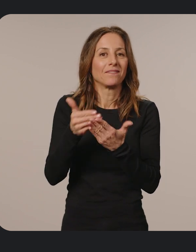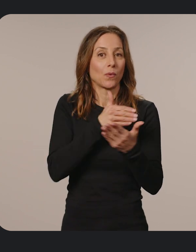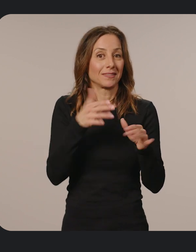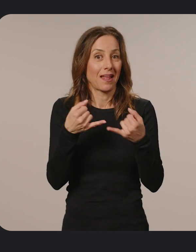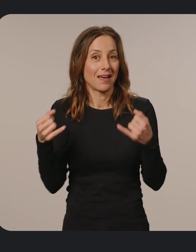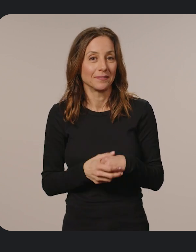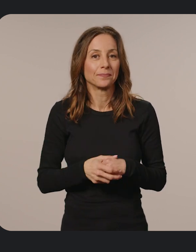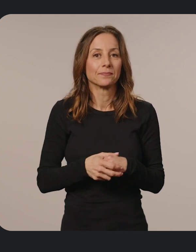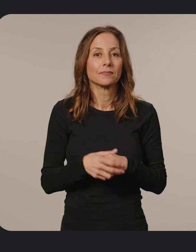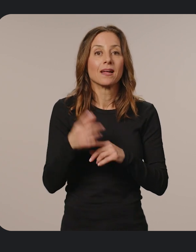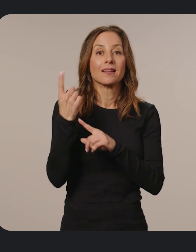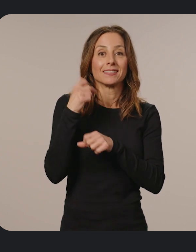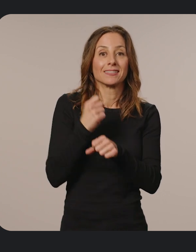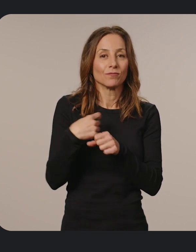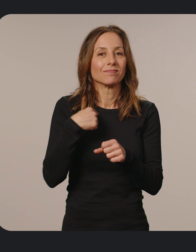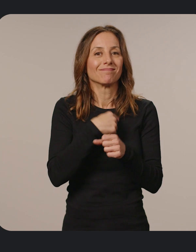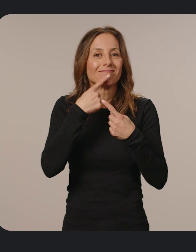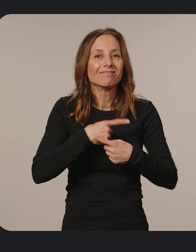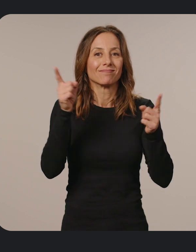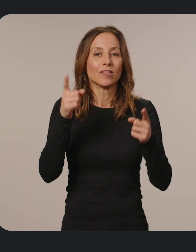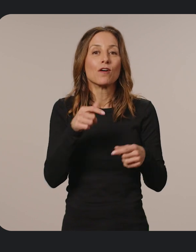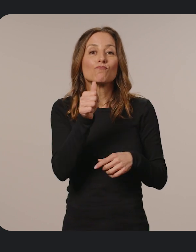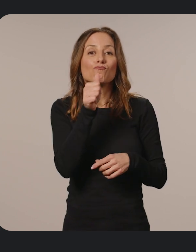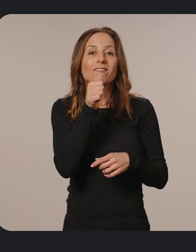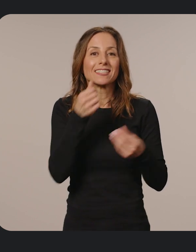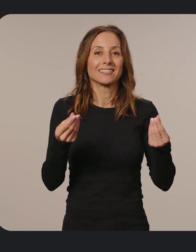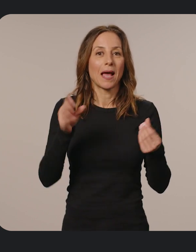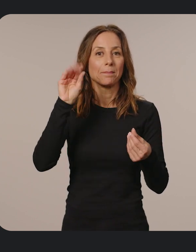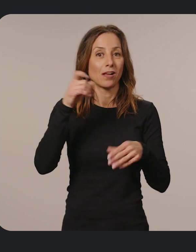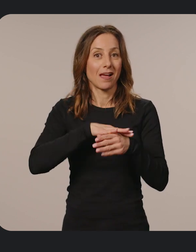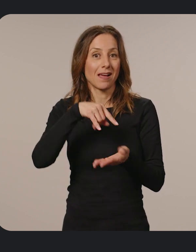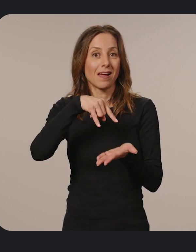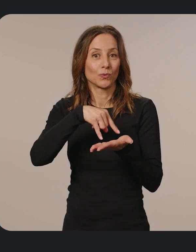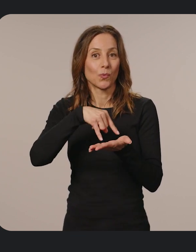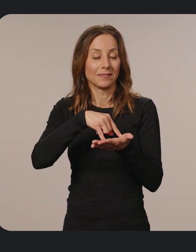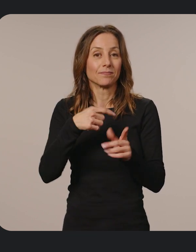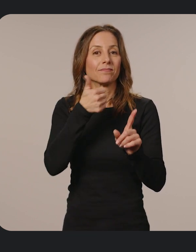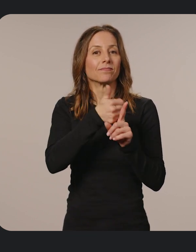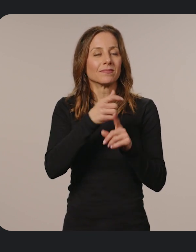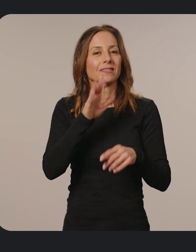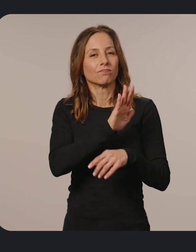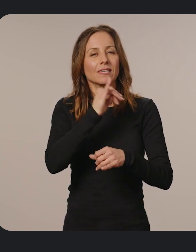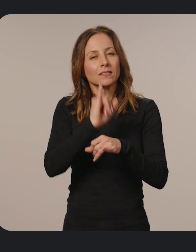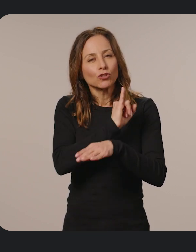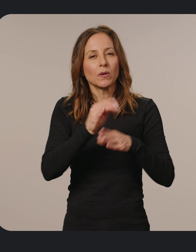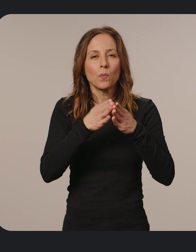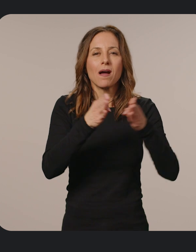before the deadline. Last year we also announced the Privacy Sandbox on Android, an industry-wide initiative